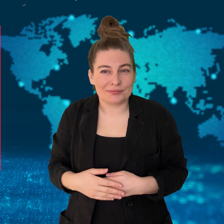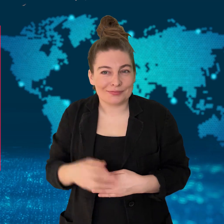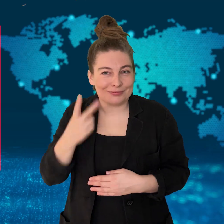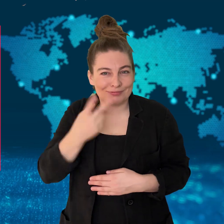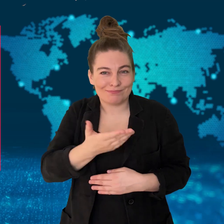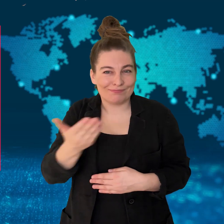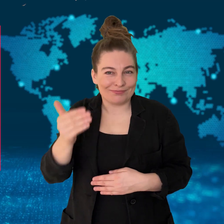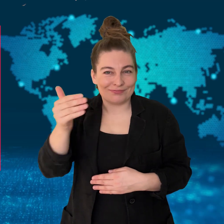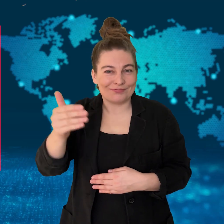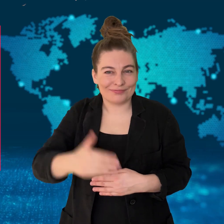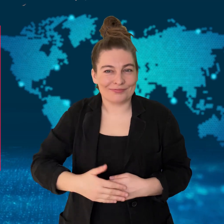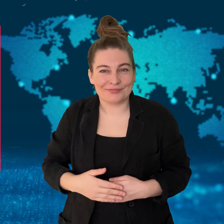See you next time!